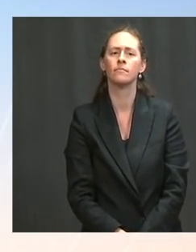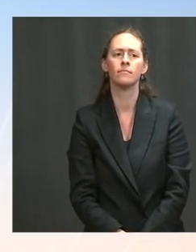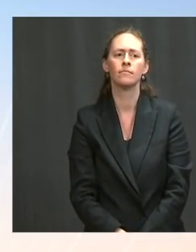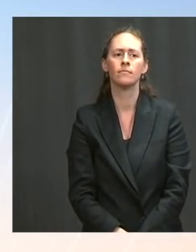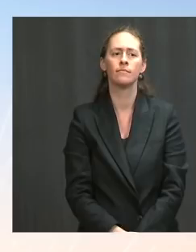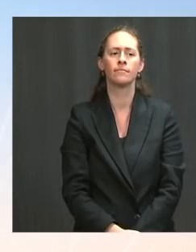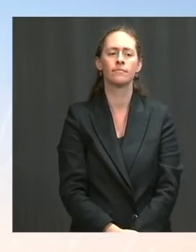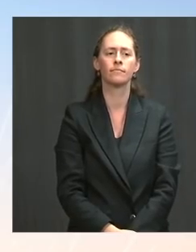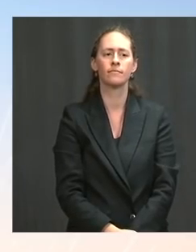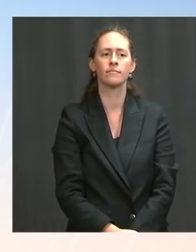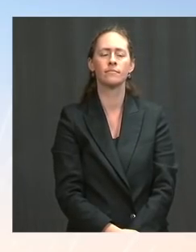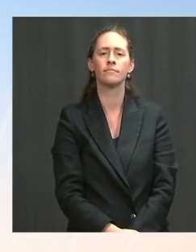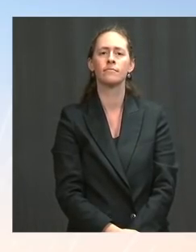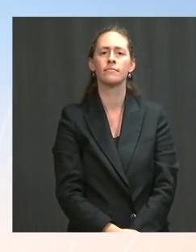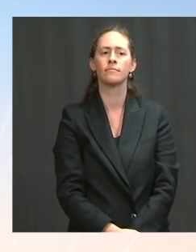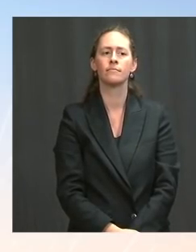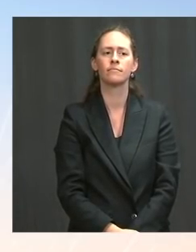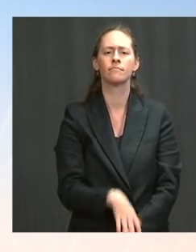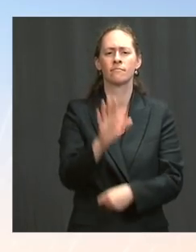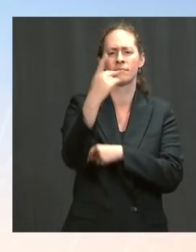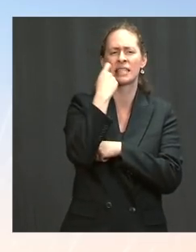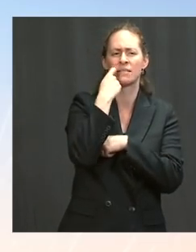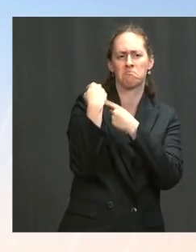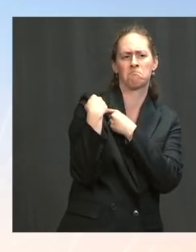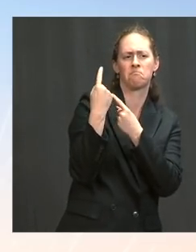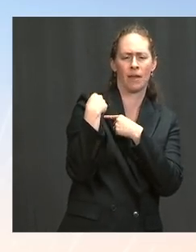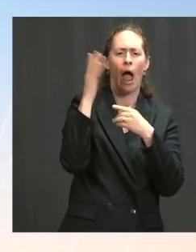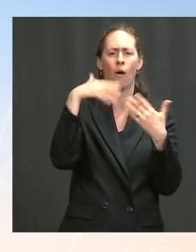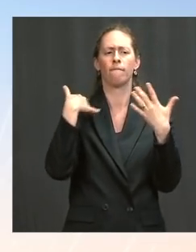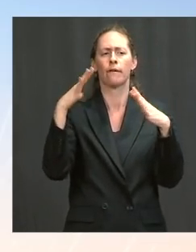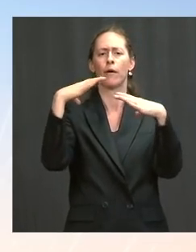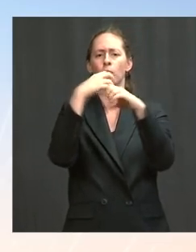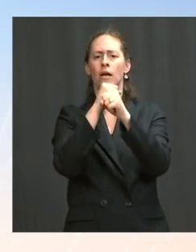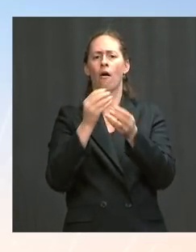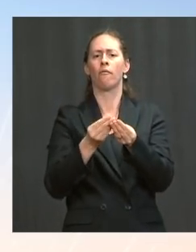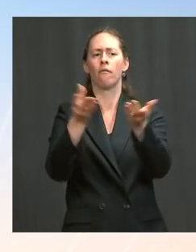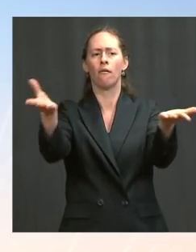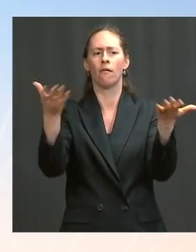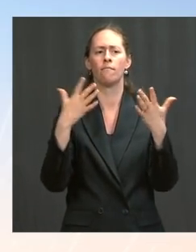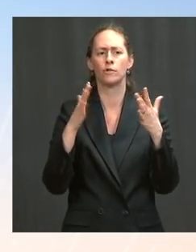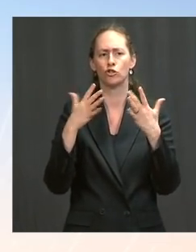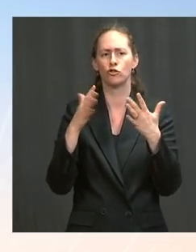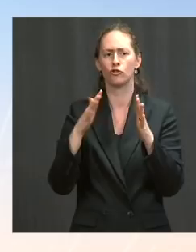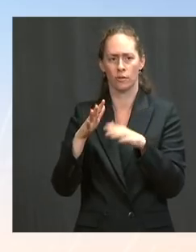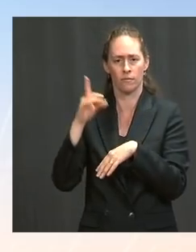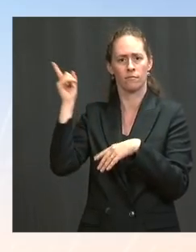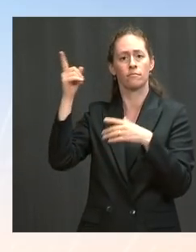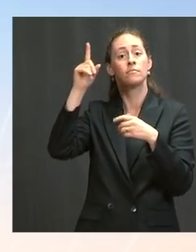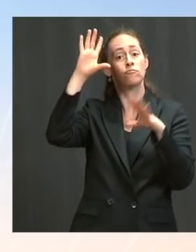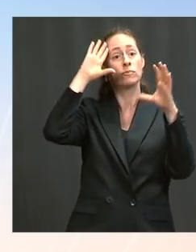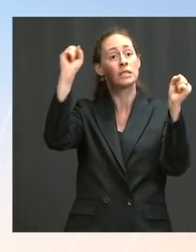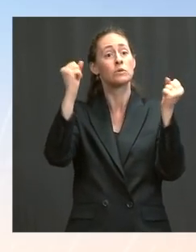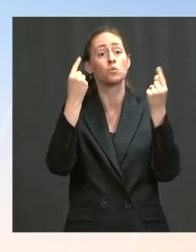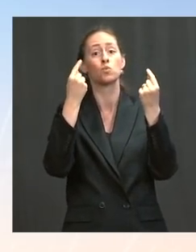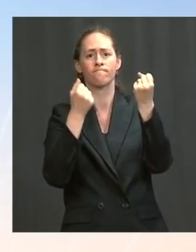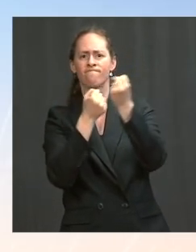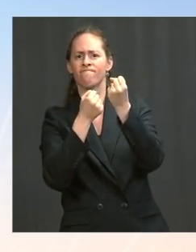As you know, because we issued a readout yesterday, the President sent his FEMA Administrator down to Florida who had a meeting with Governor DeSantis